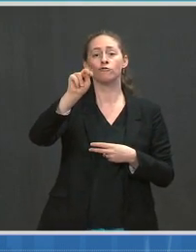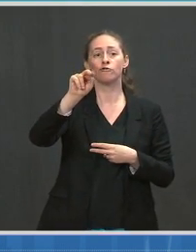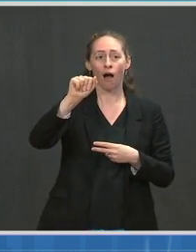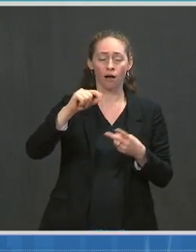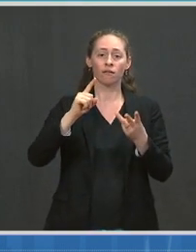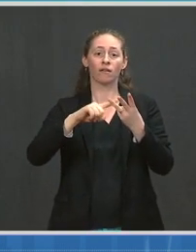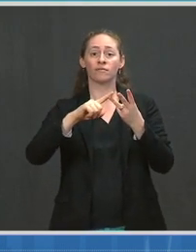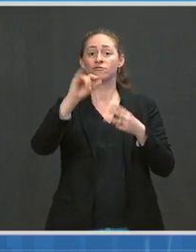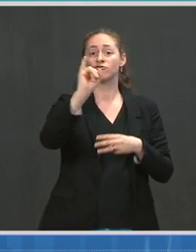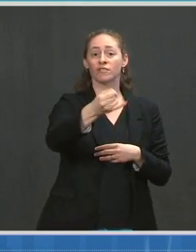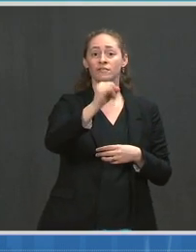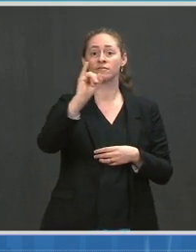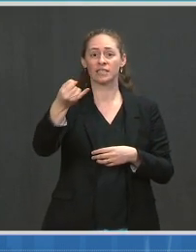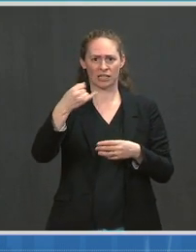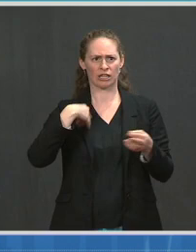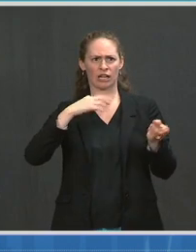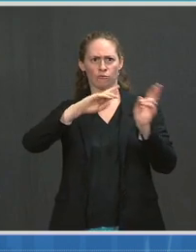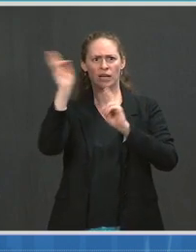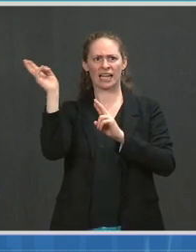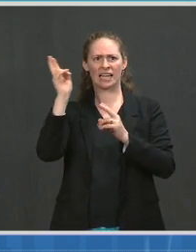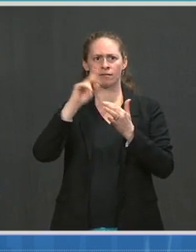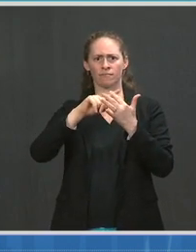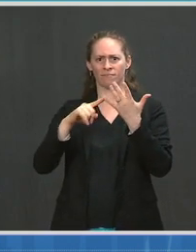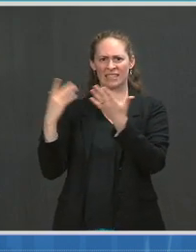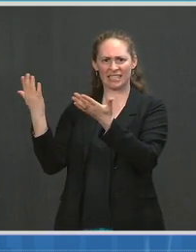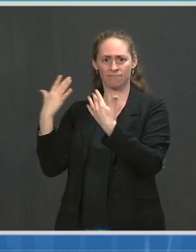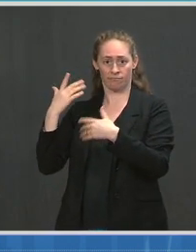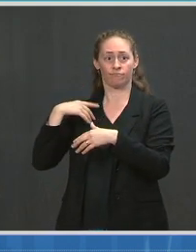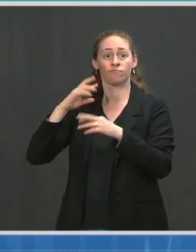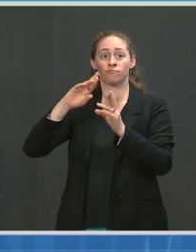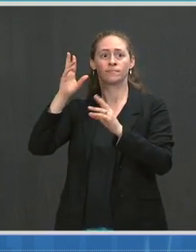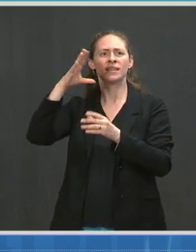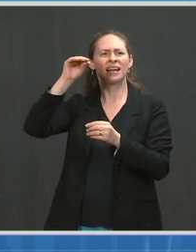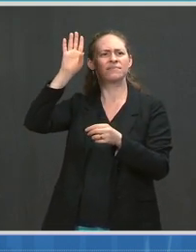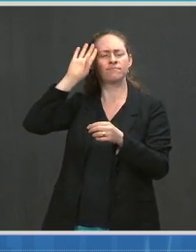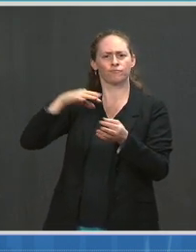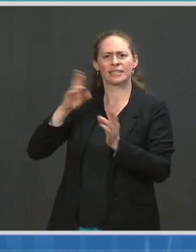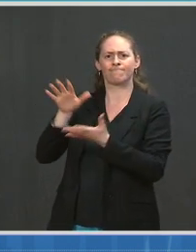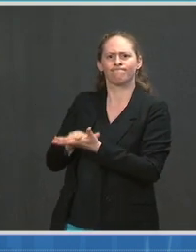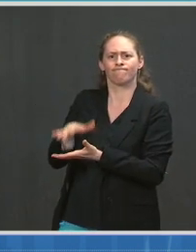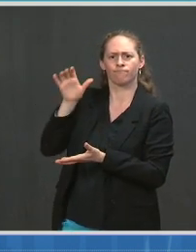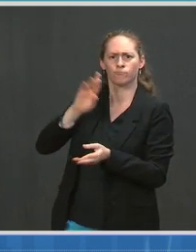to expedite critical supplies, equipment, and materials,